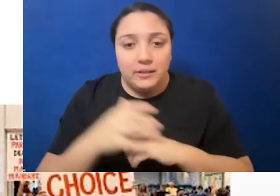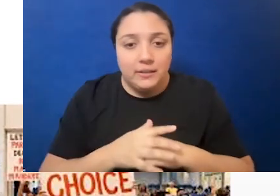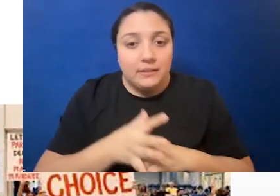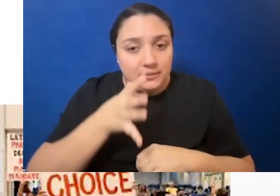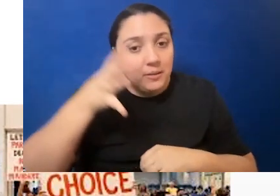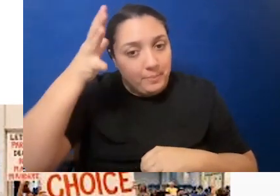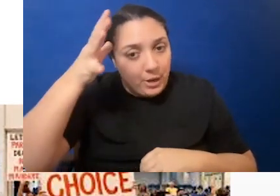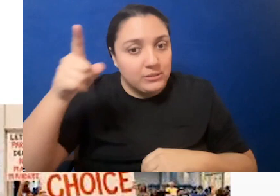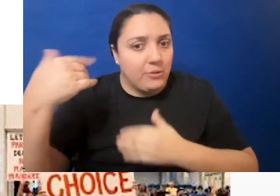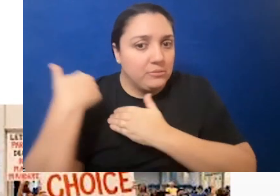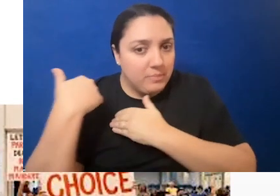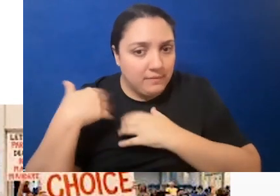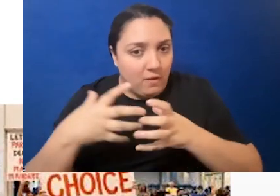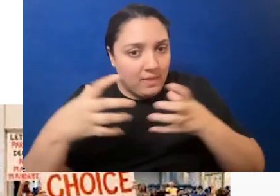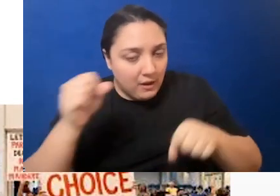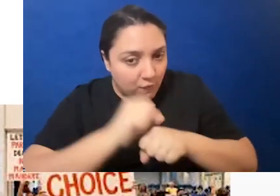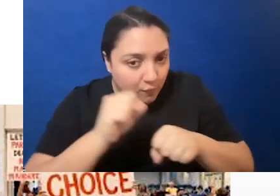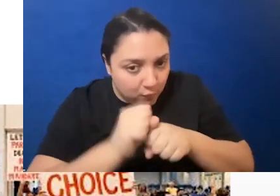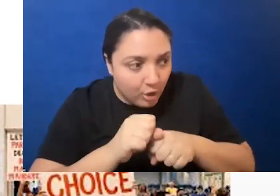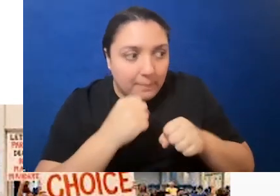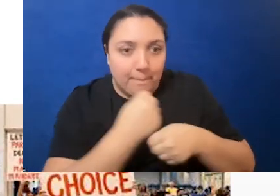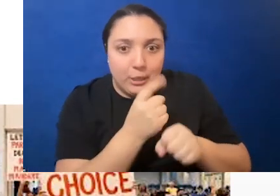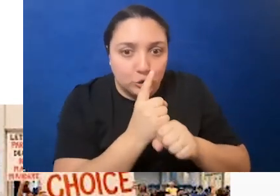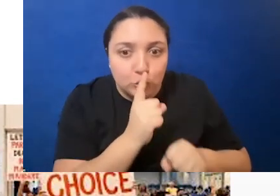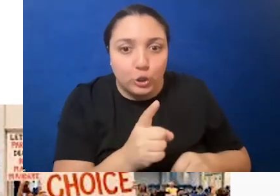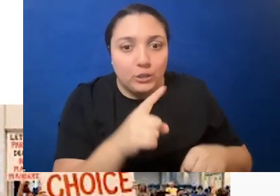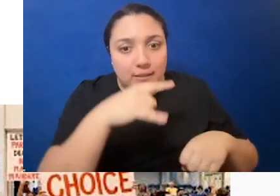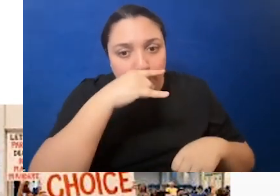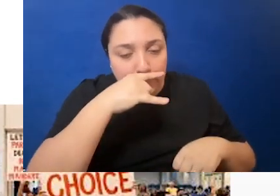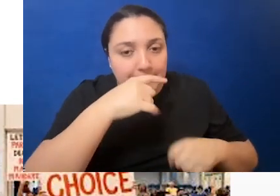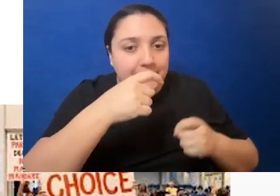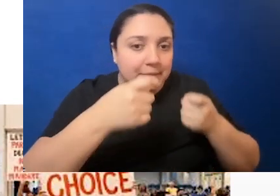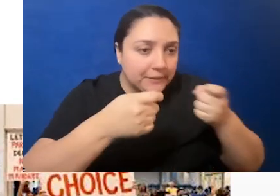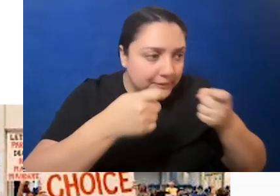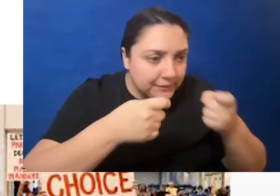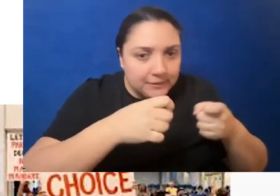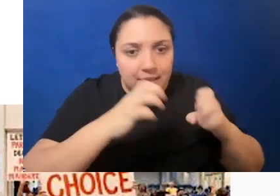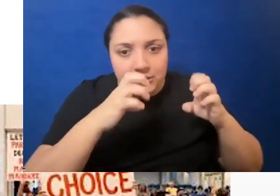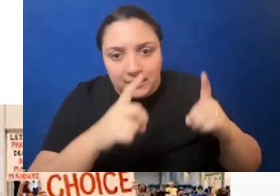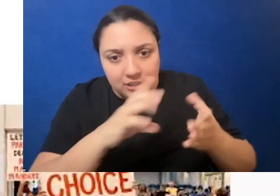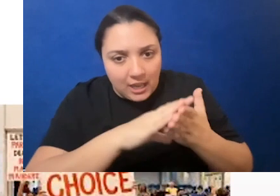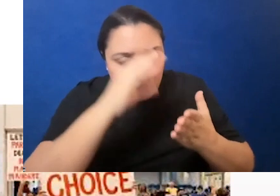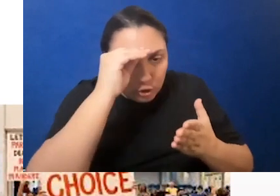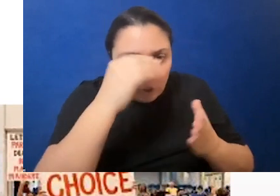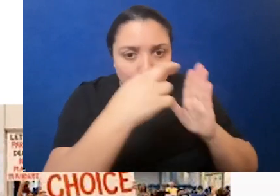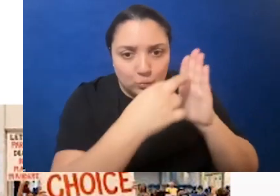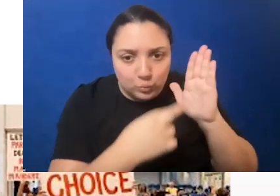TAIL SPIN. THE PARENTS ARE RESPONSIBLE FOR THE WORK TO GET THE KIDS